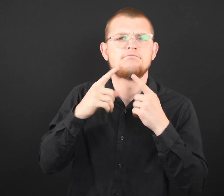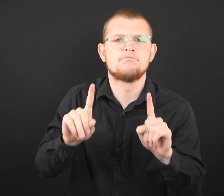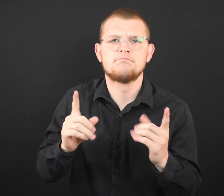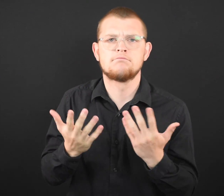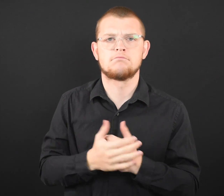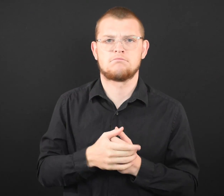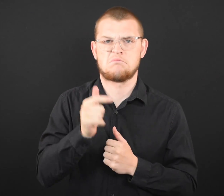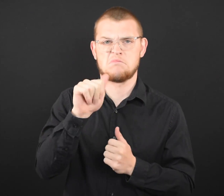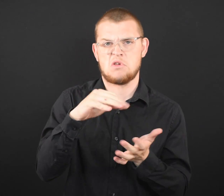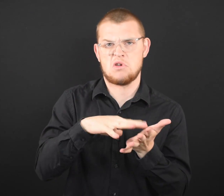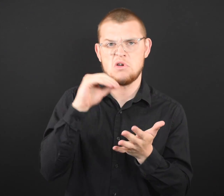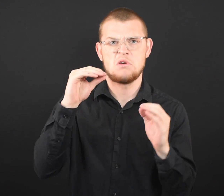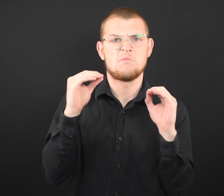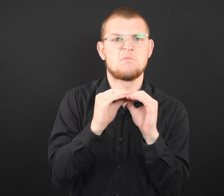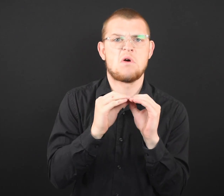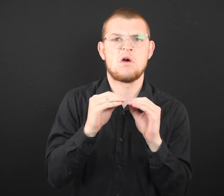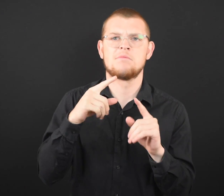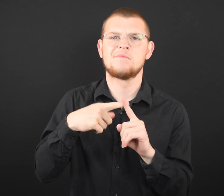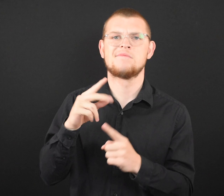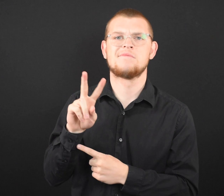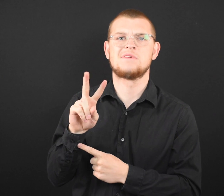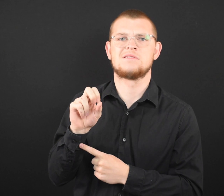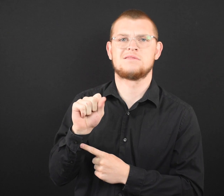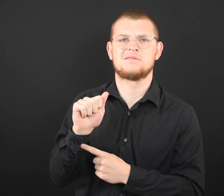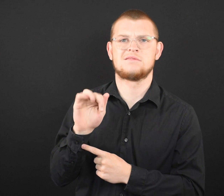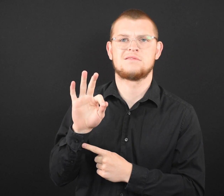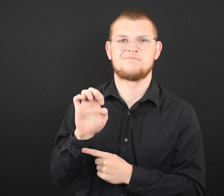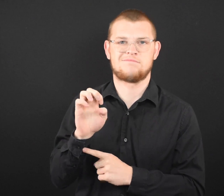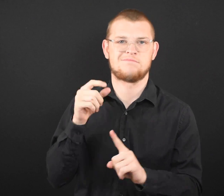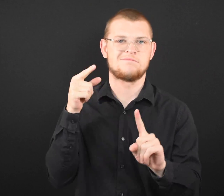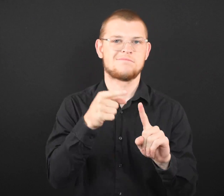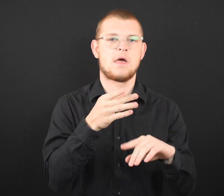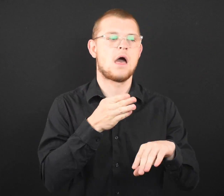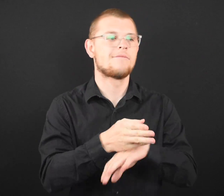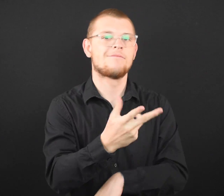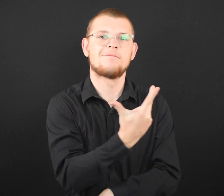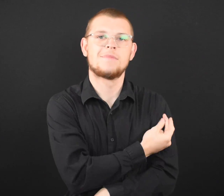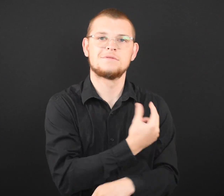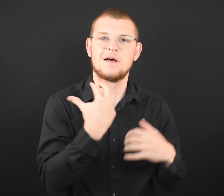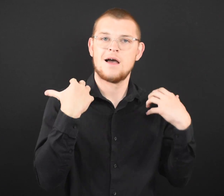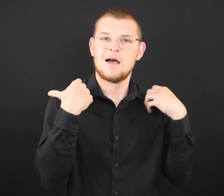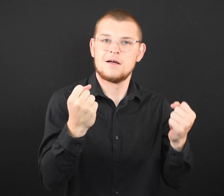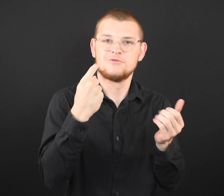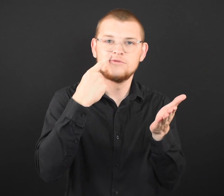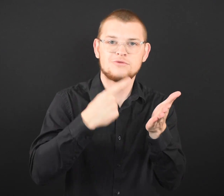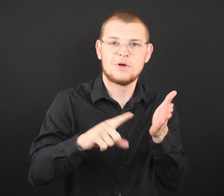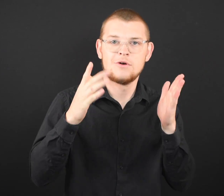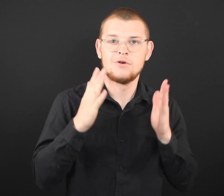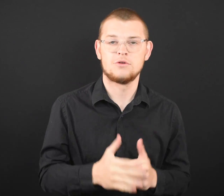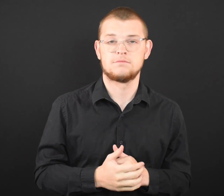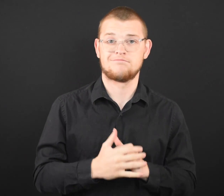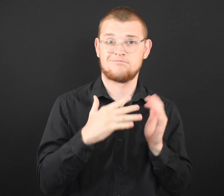You can learn more at V-safe After Vaccination Health Checker (www.cdc.gov/coronavirus/2019-ncov/vaccines/safety/vsafe.html).